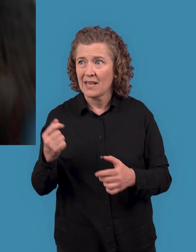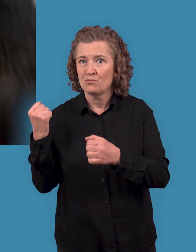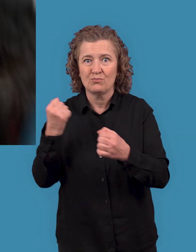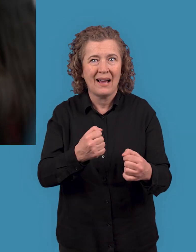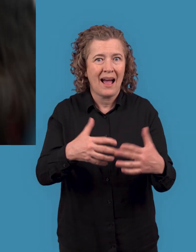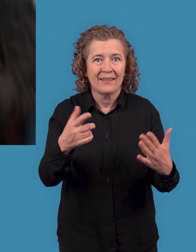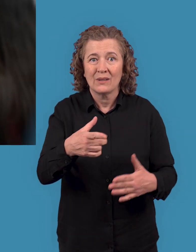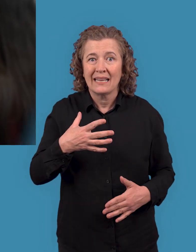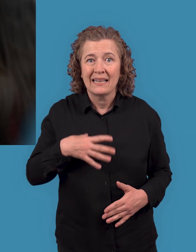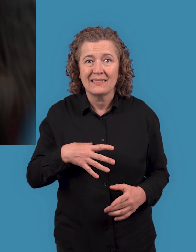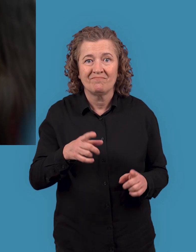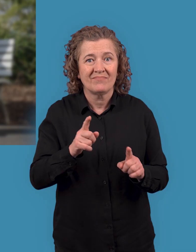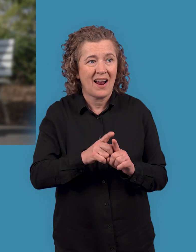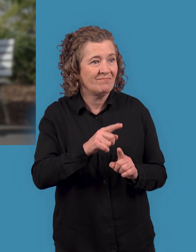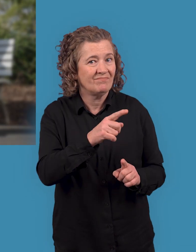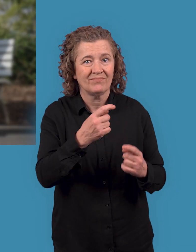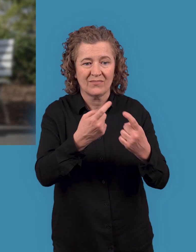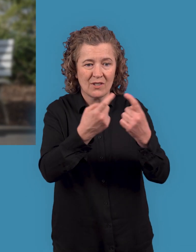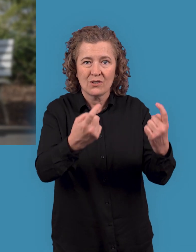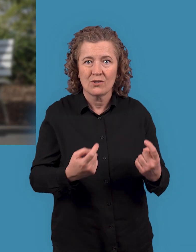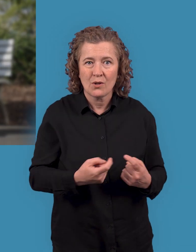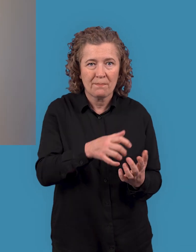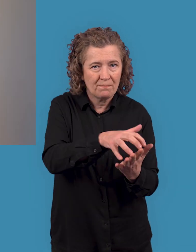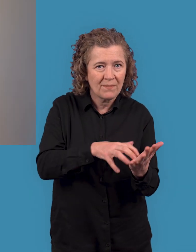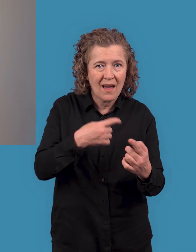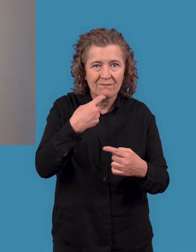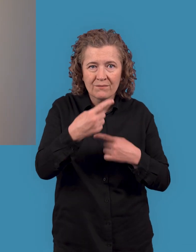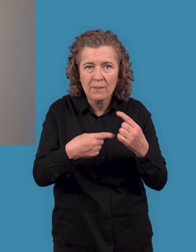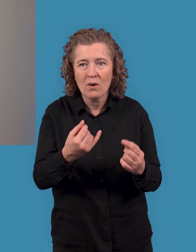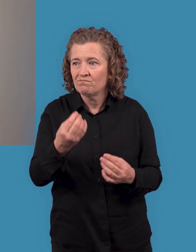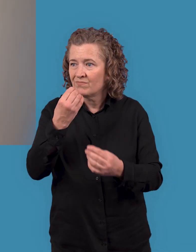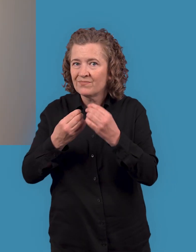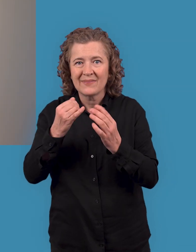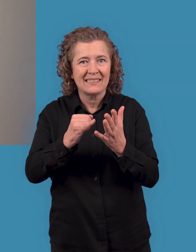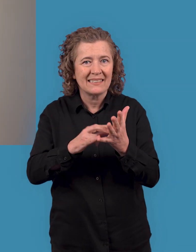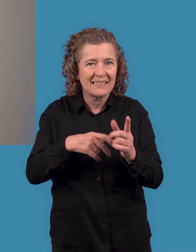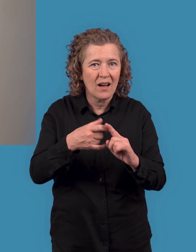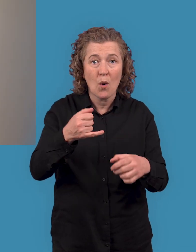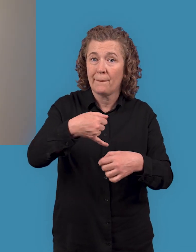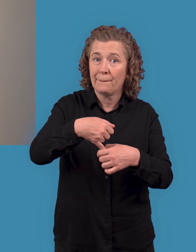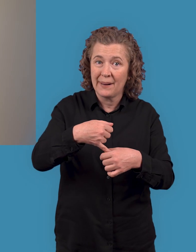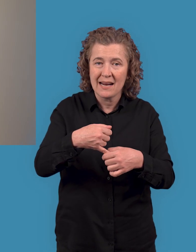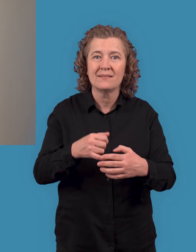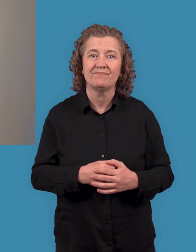Bring anything you need for the day, including documents, snacks and medication.